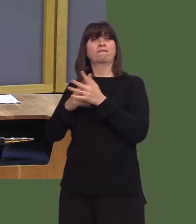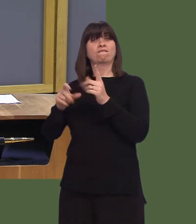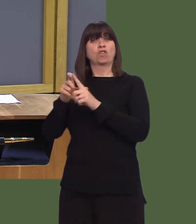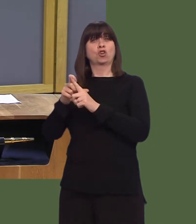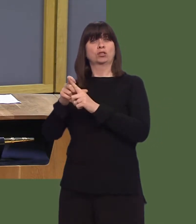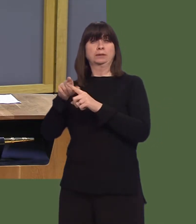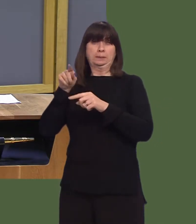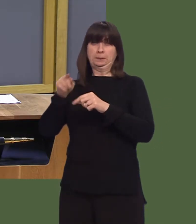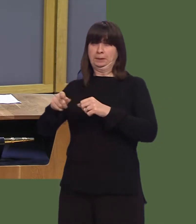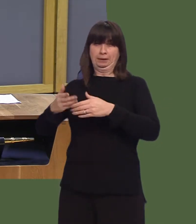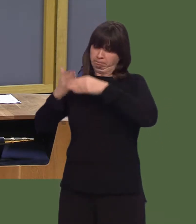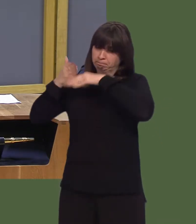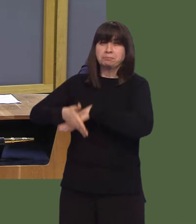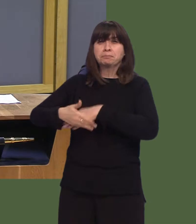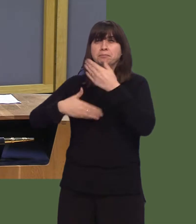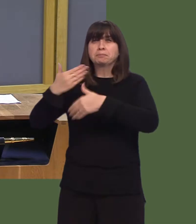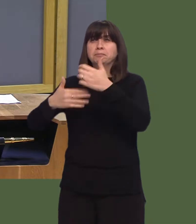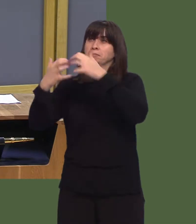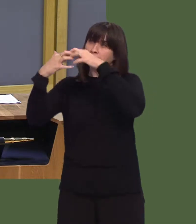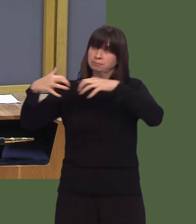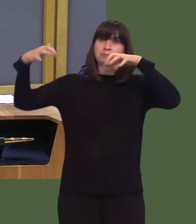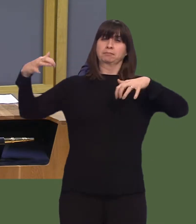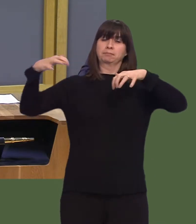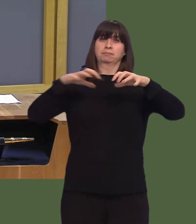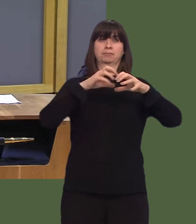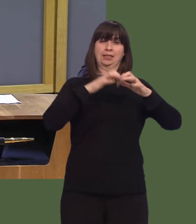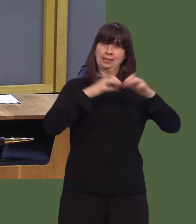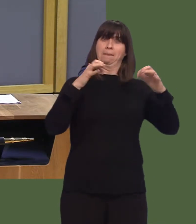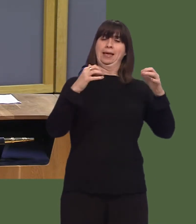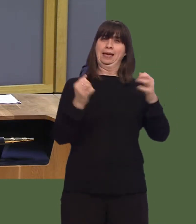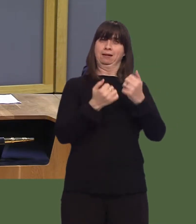the road to strengthening our National Assembly and creating a stronger Parliament for Wales.